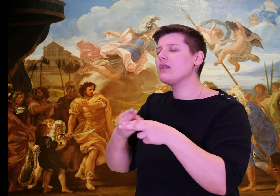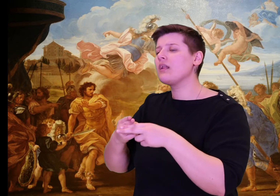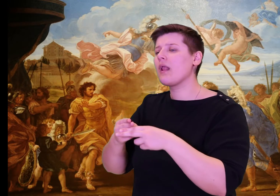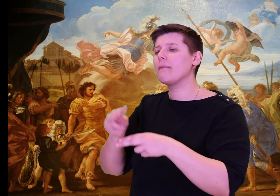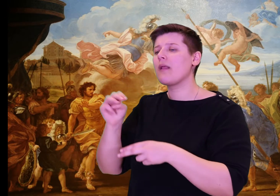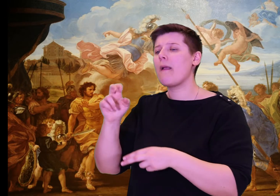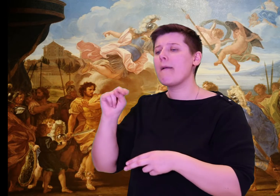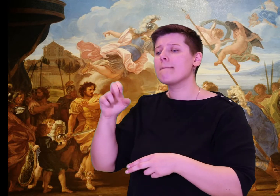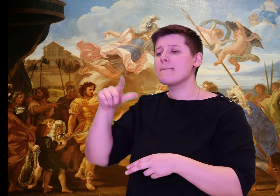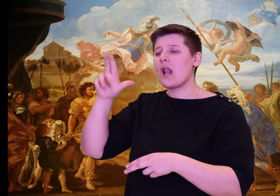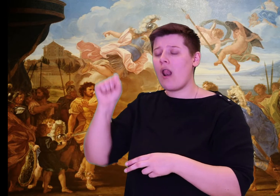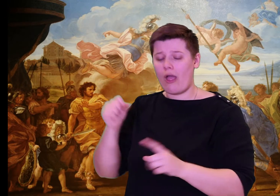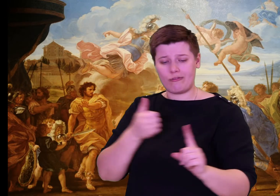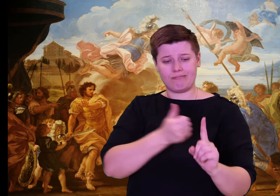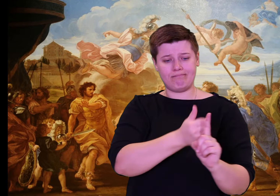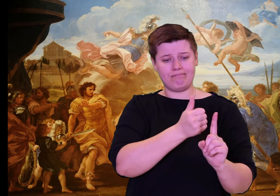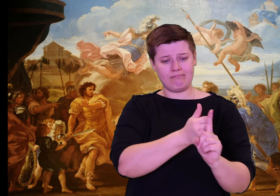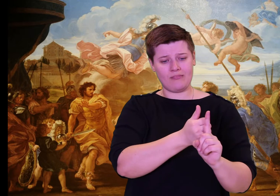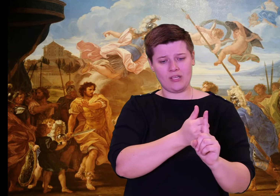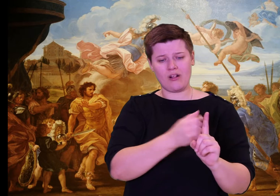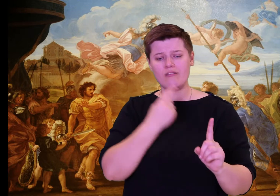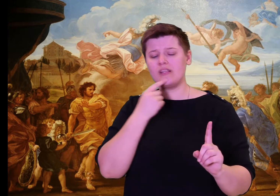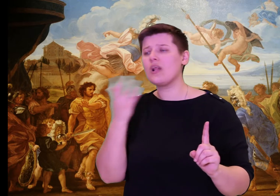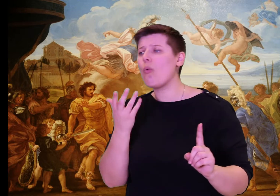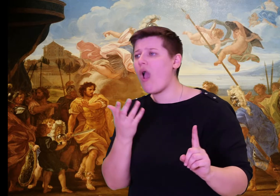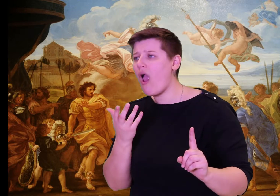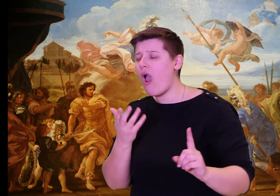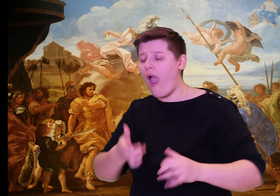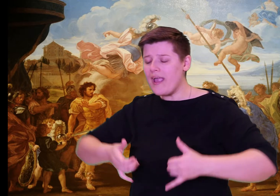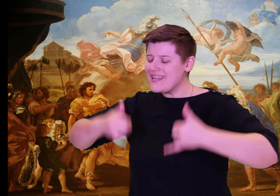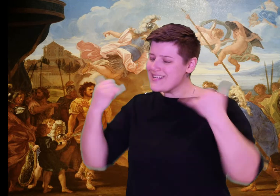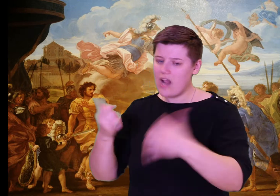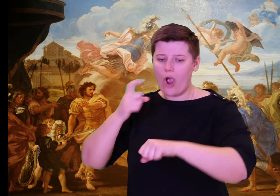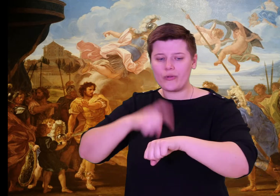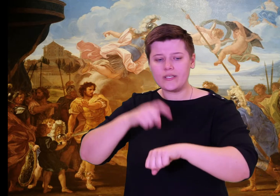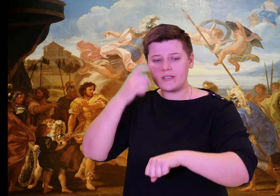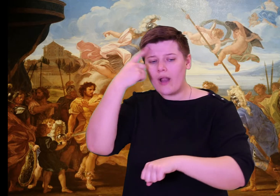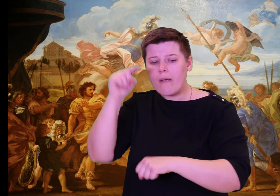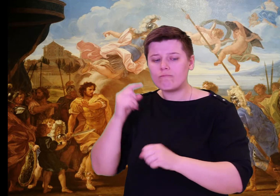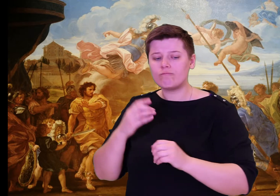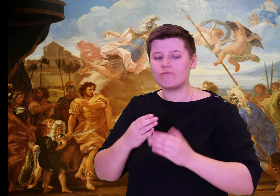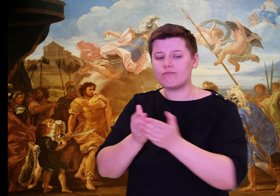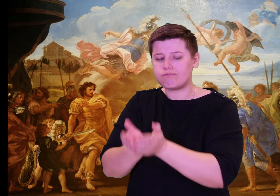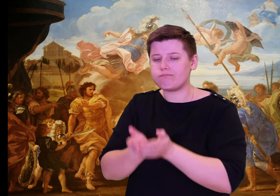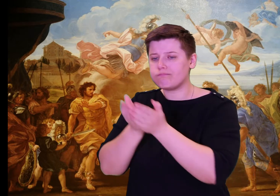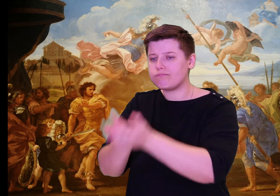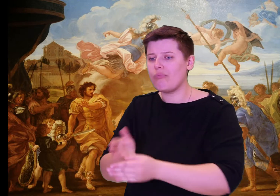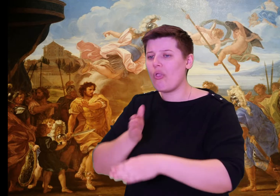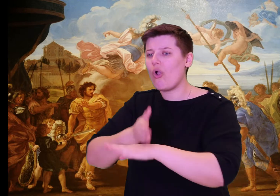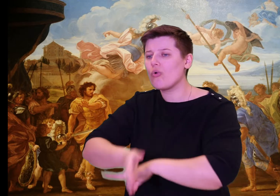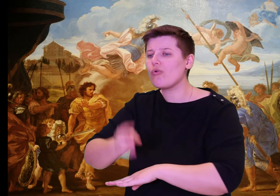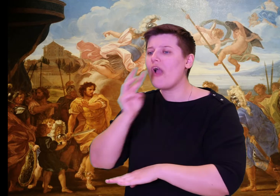Then Menelaus said that it was time to sail back home across the open sea.